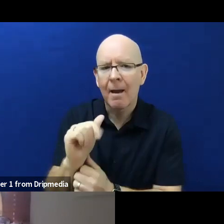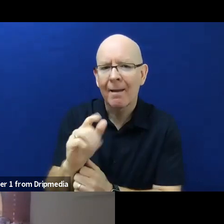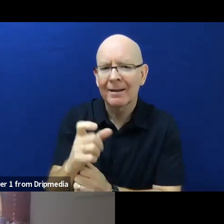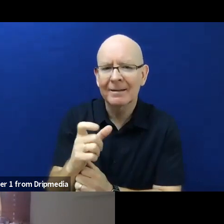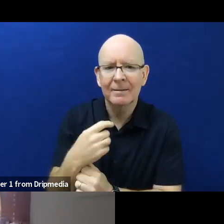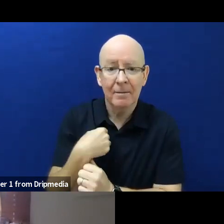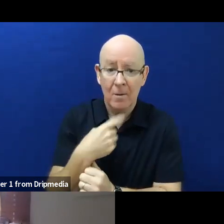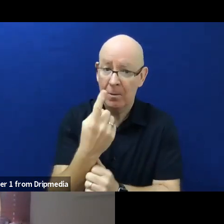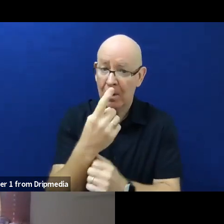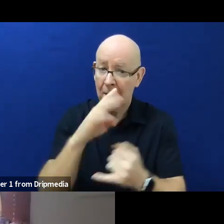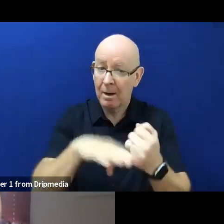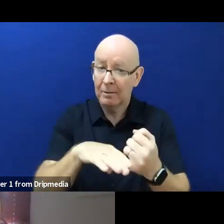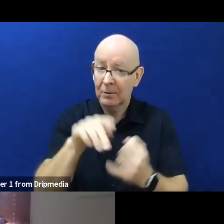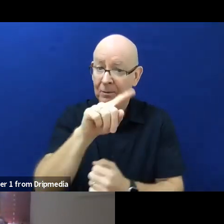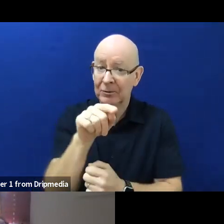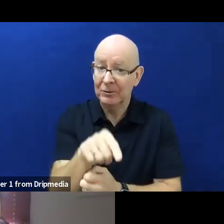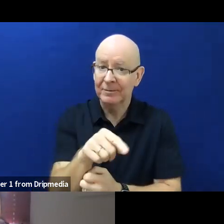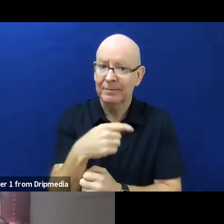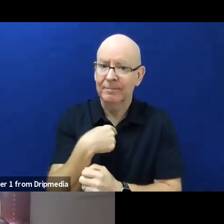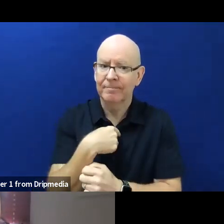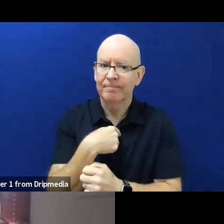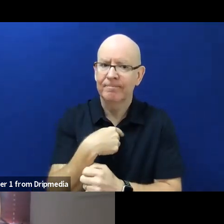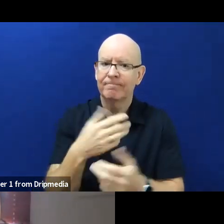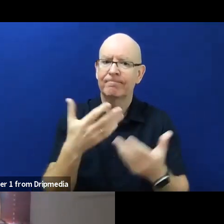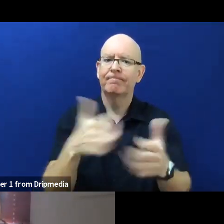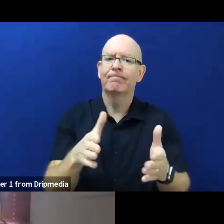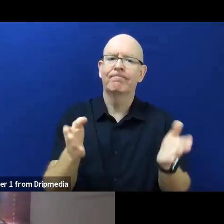on par with their peers in society and evens out the playing field but it'd be